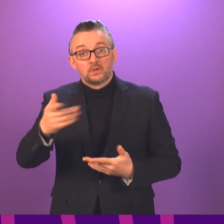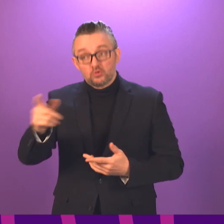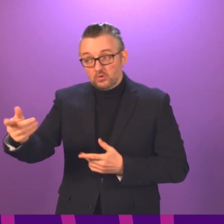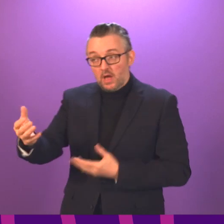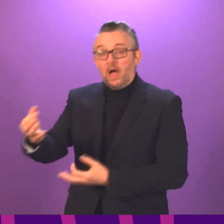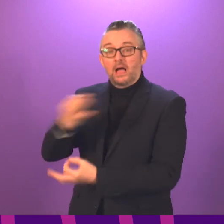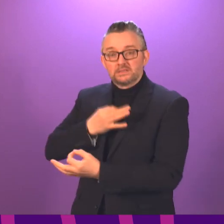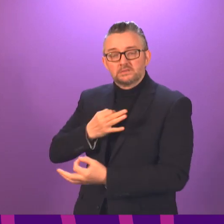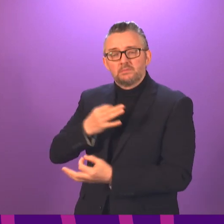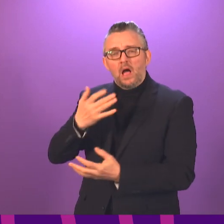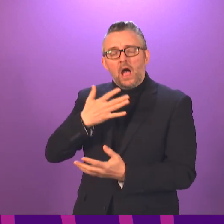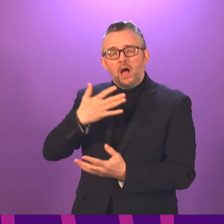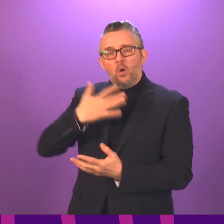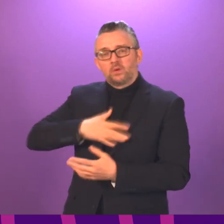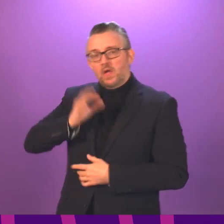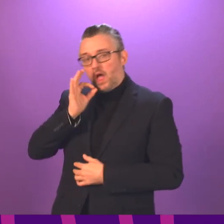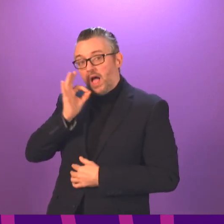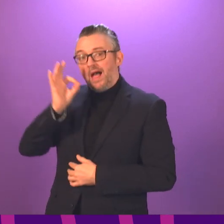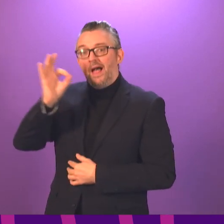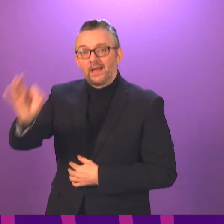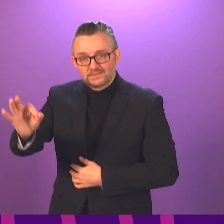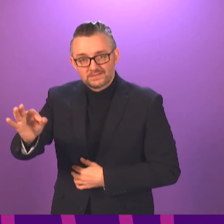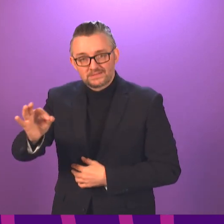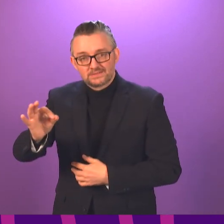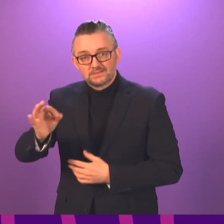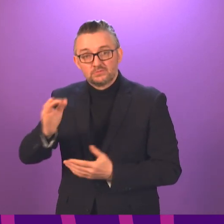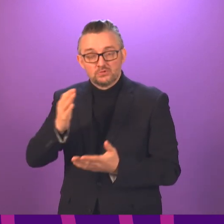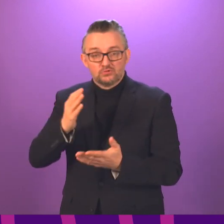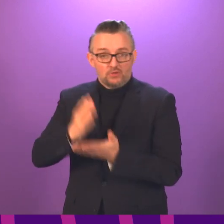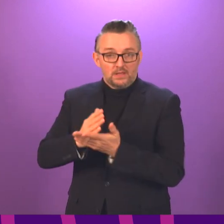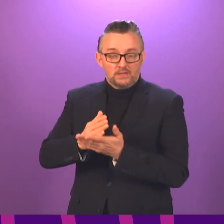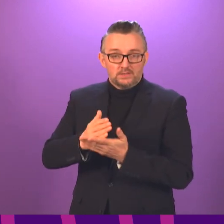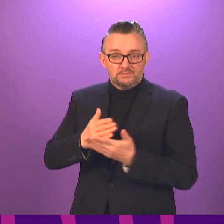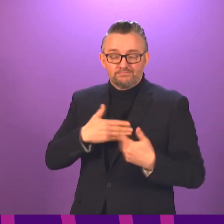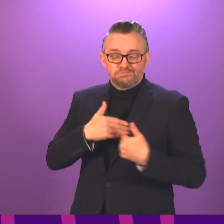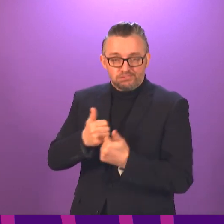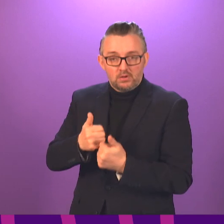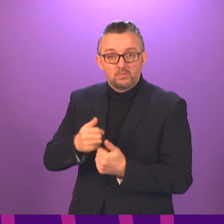I ask Michelle Ballantyne—I say this sincerely—to consider that it is for people in positions